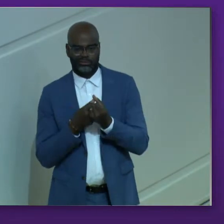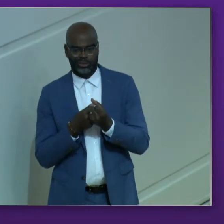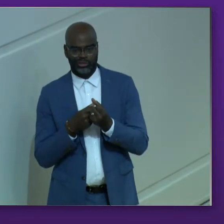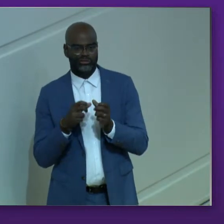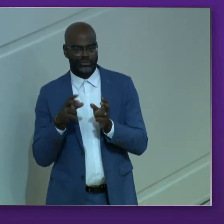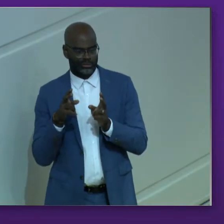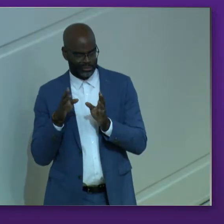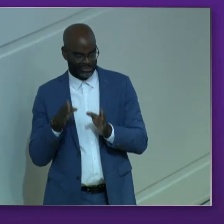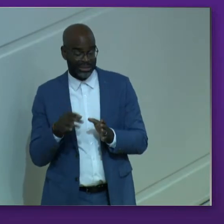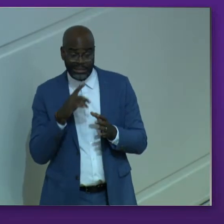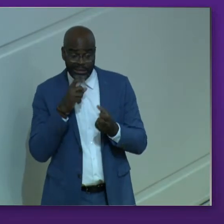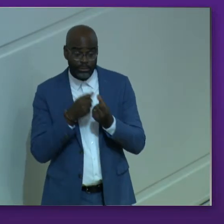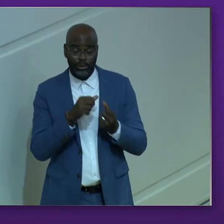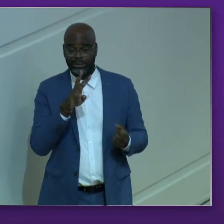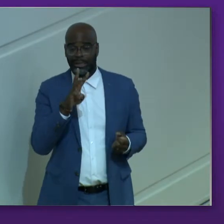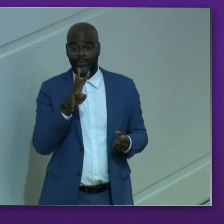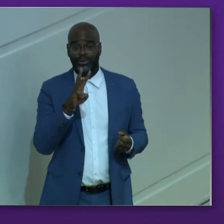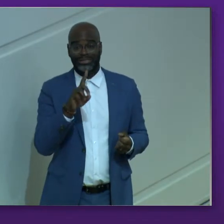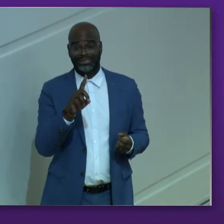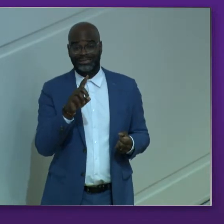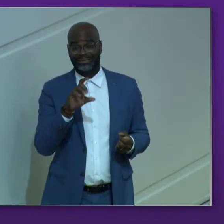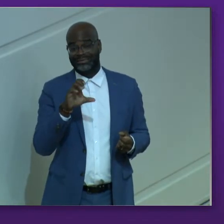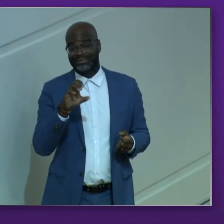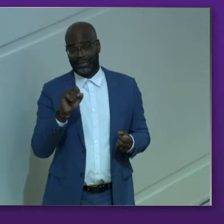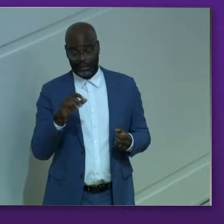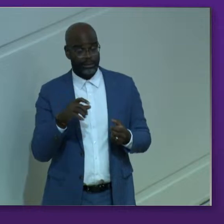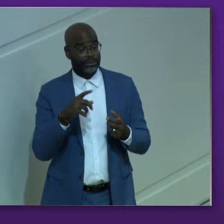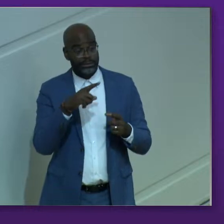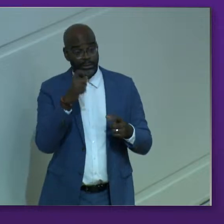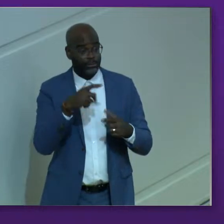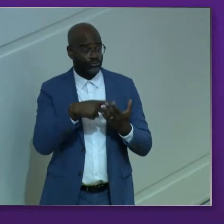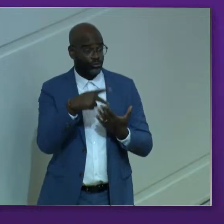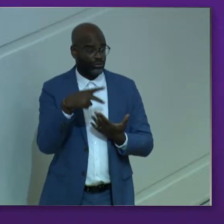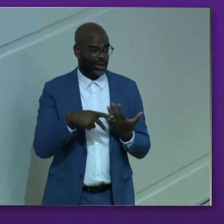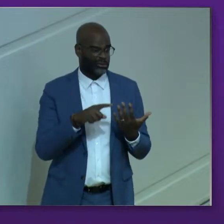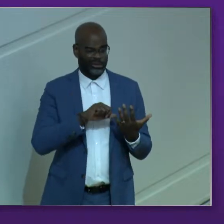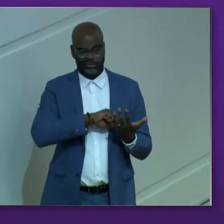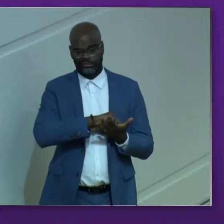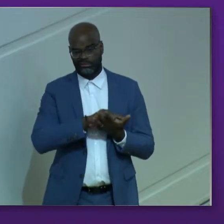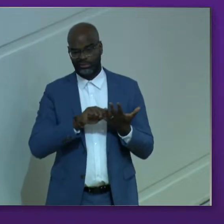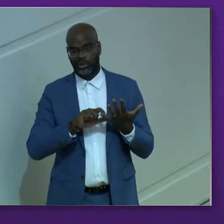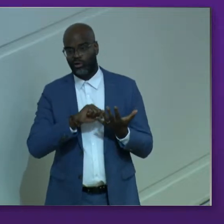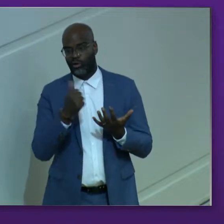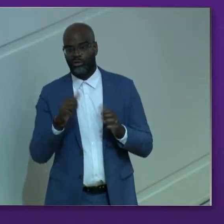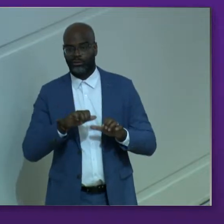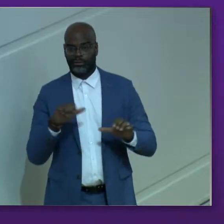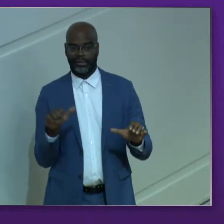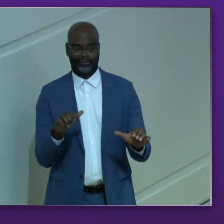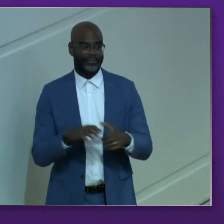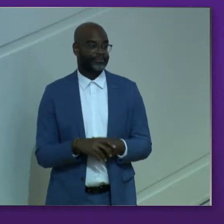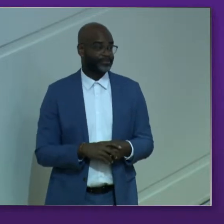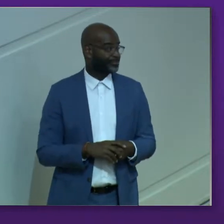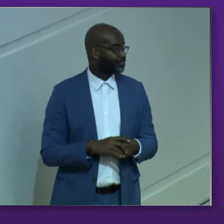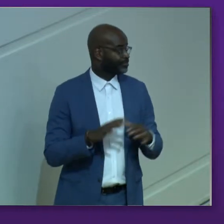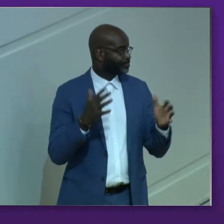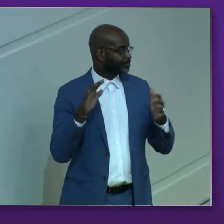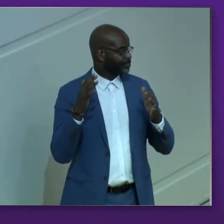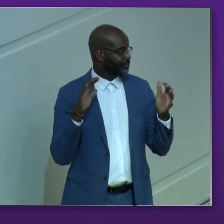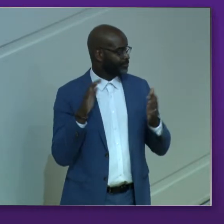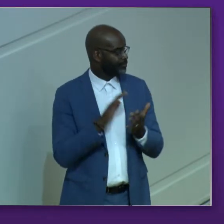HAVE REDUCED STAFF NUMBERS. OUTSIDE OF THE BIOLOGY DEPARTMENT IS DEDICATION IS SEEN THROUGH SERVING THE